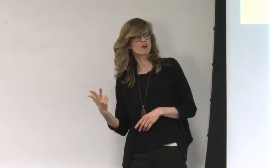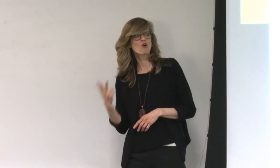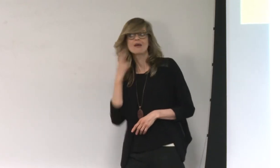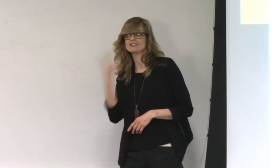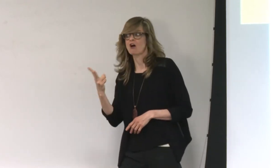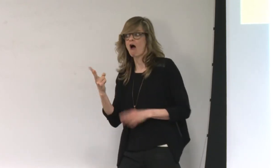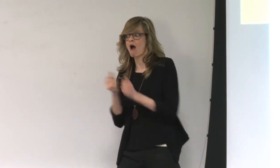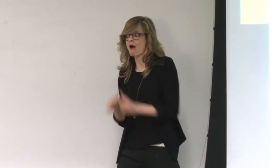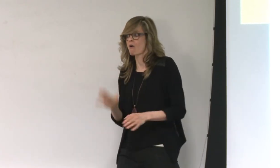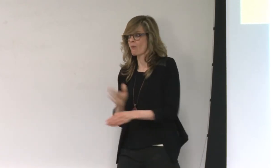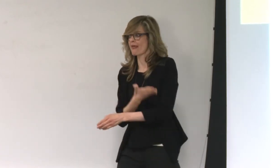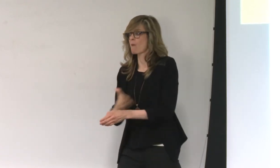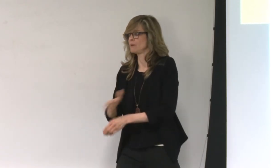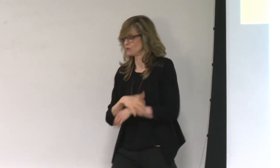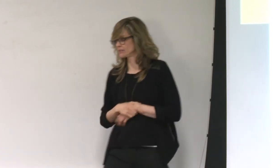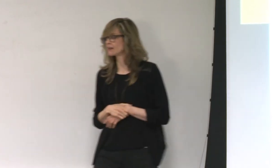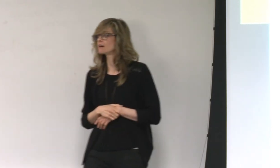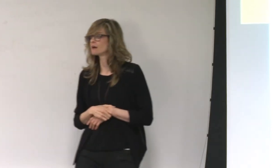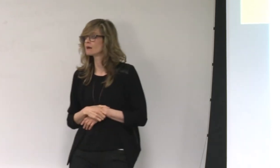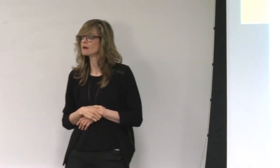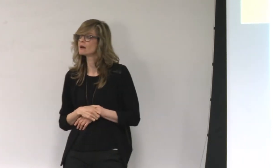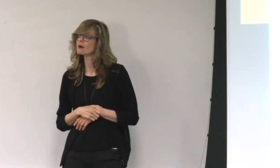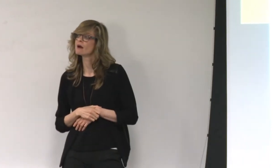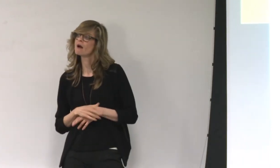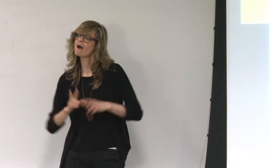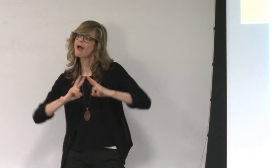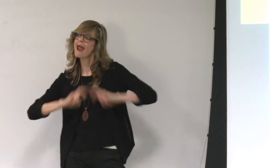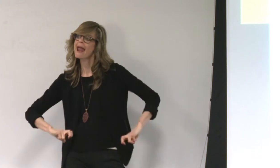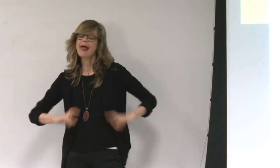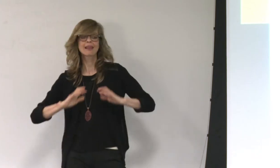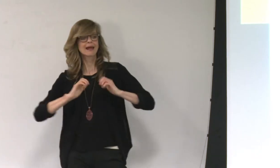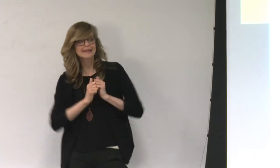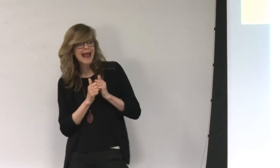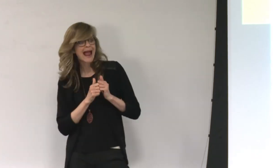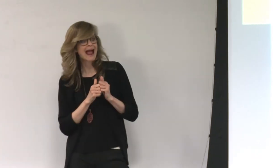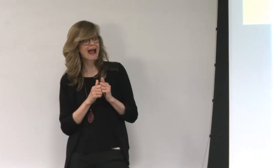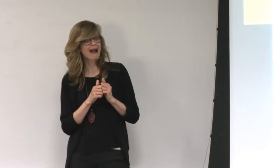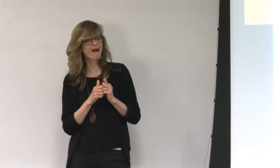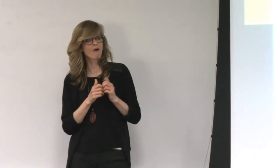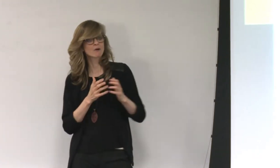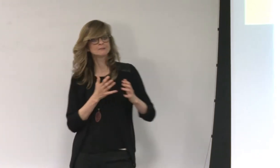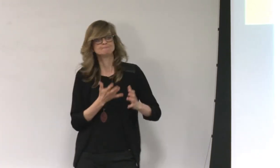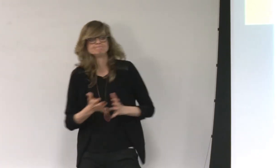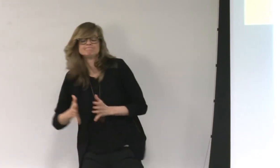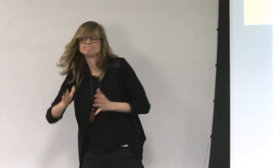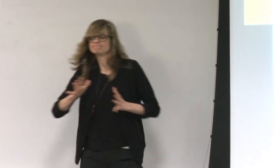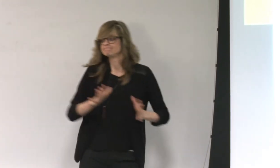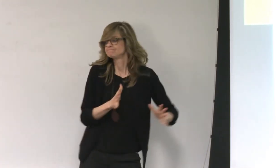AND ANOTHER THIRD OF THE PARTICIPANTS SAW WITHOUT THE MUSIC.